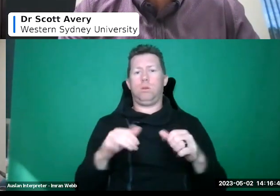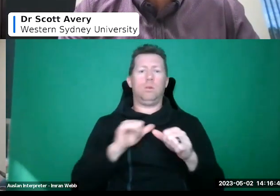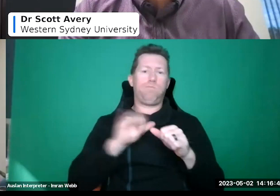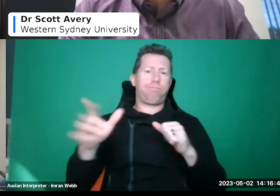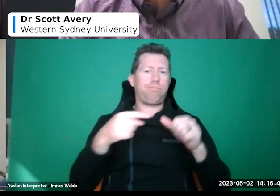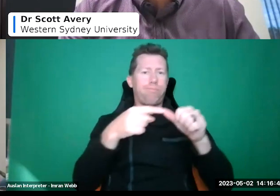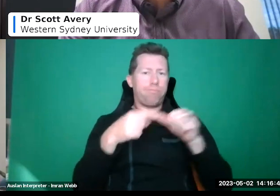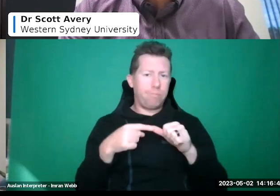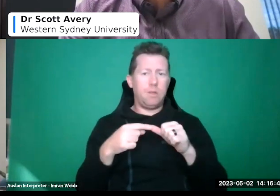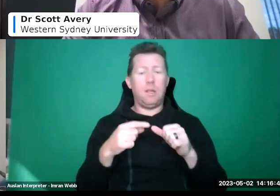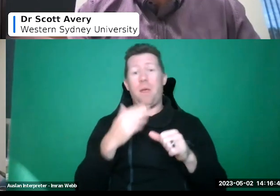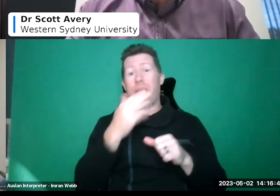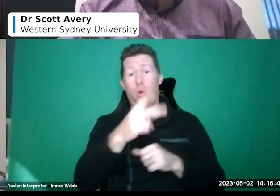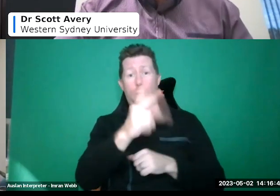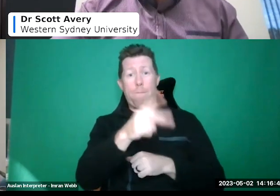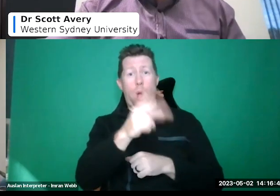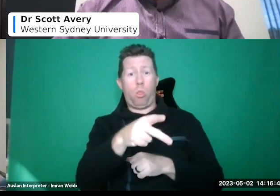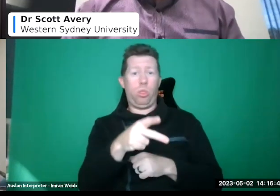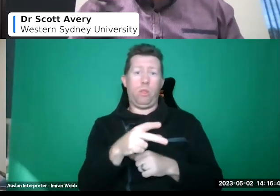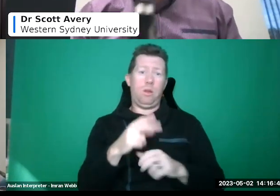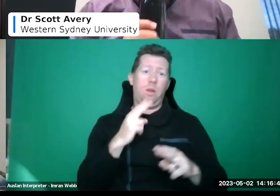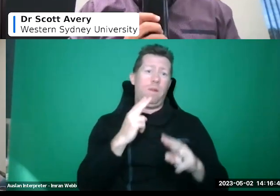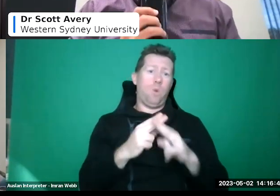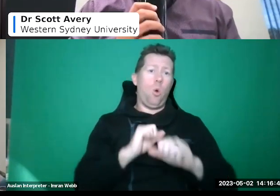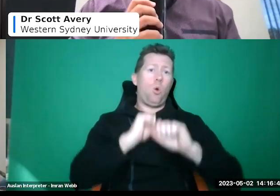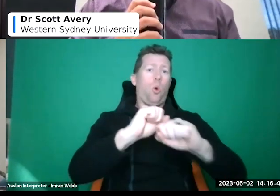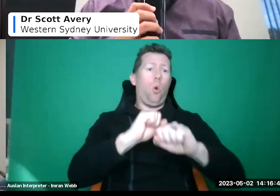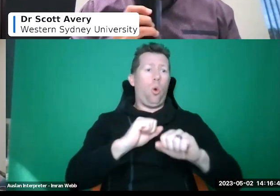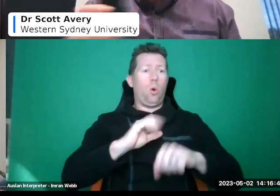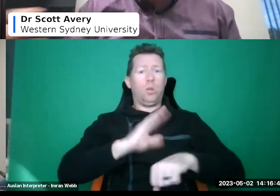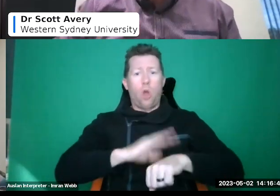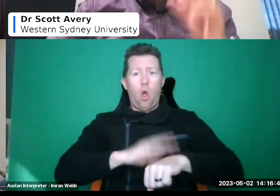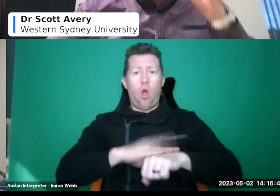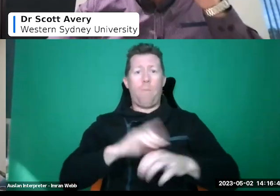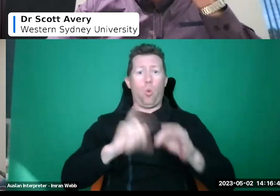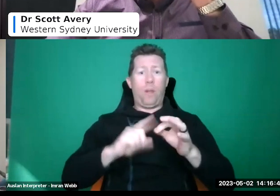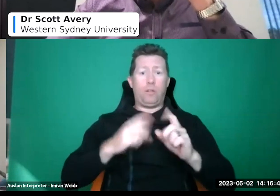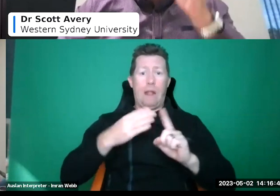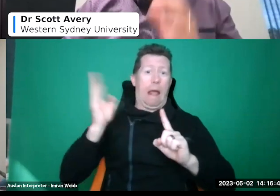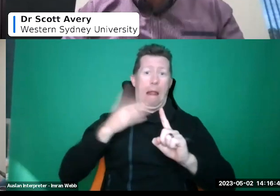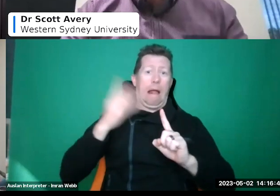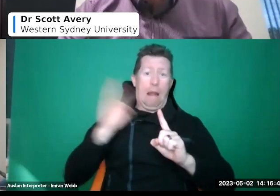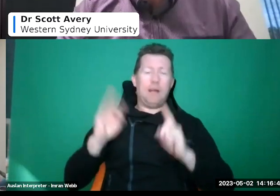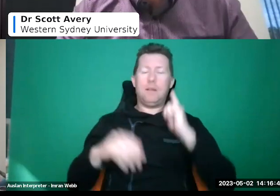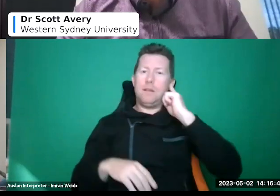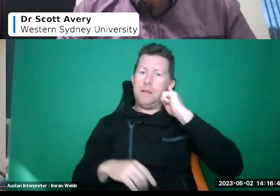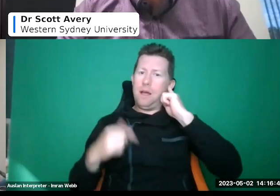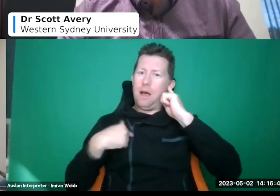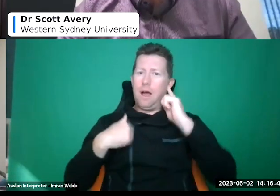And thank you to both of you for again, for taking questions off the cuff. I will now hand back over